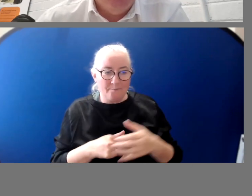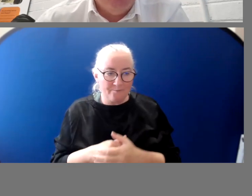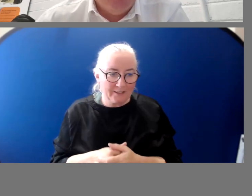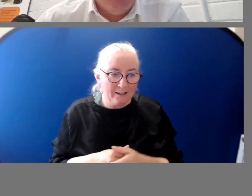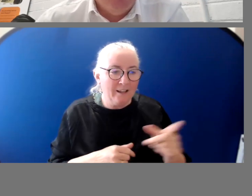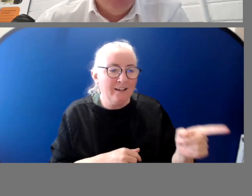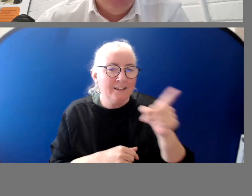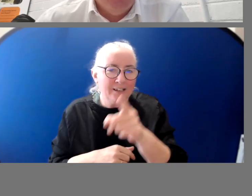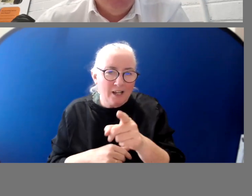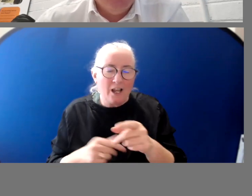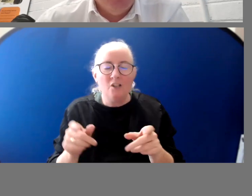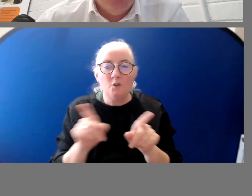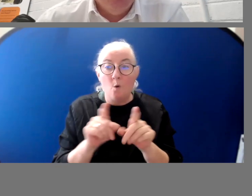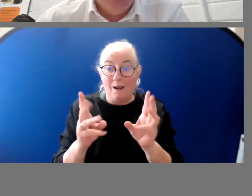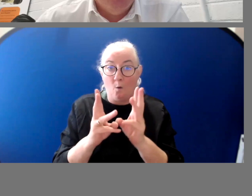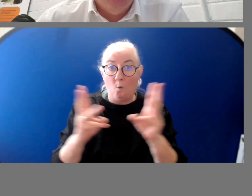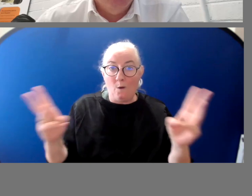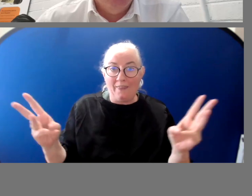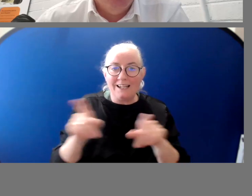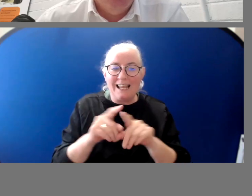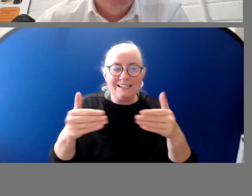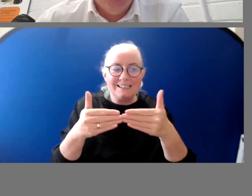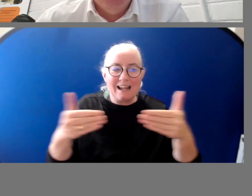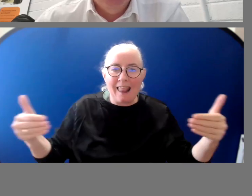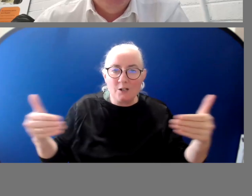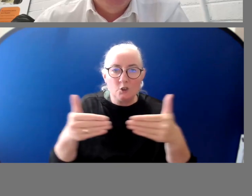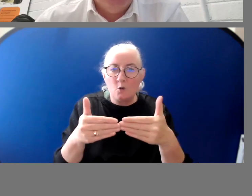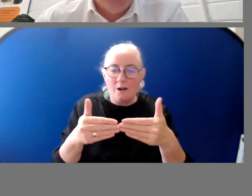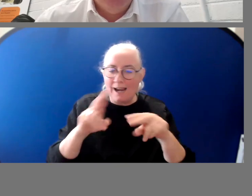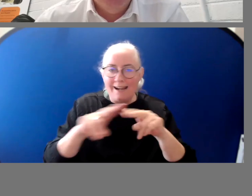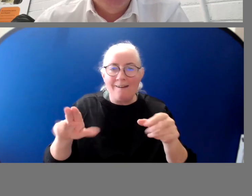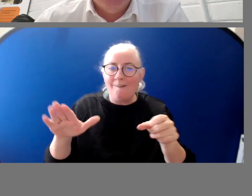of effective clear with in sliding doors where the door doesn't open fully because of handles and so